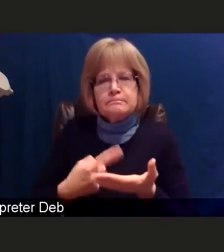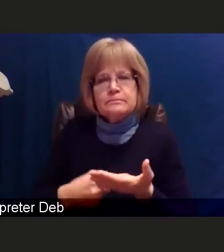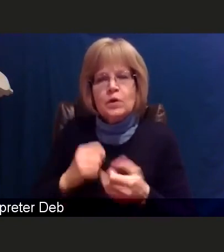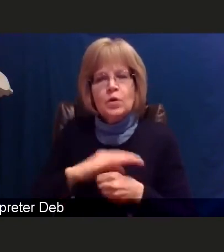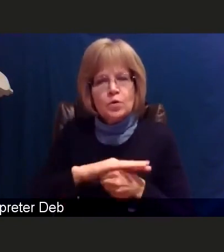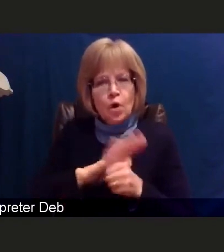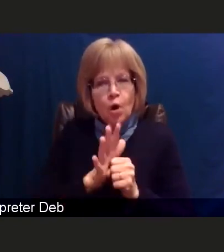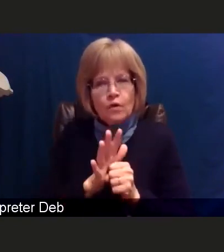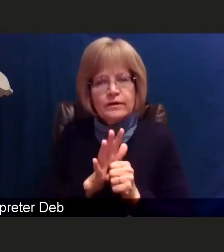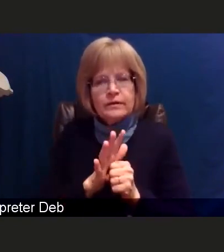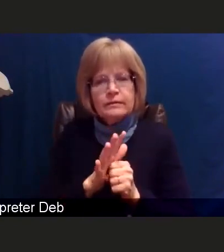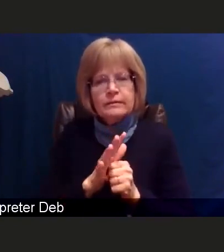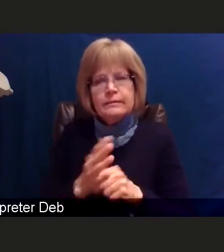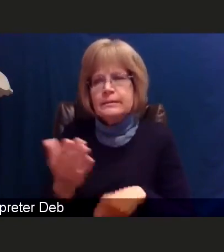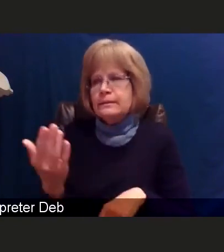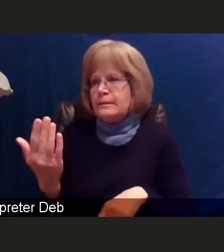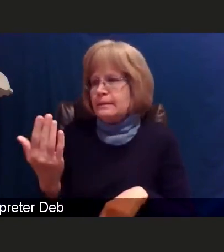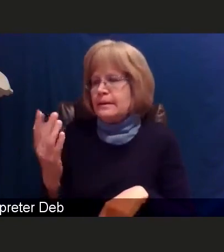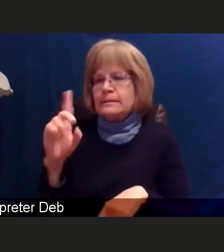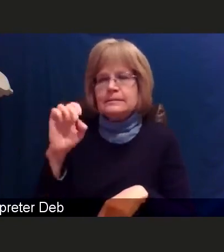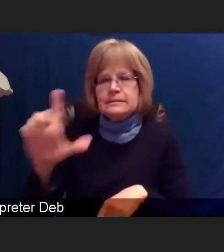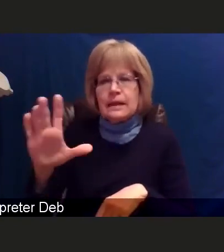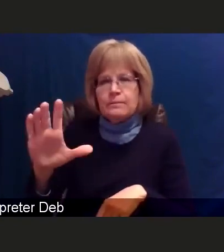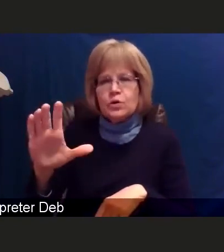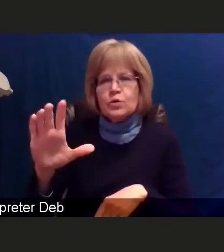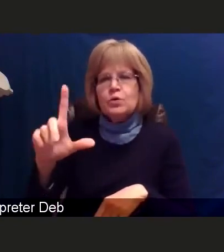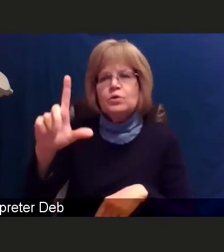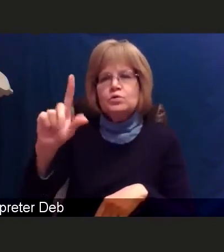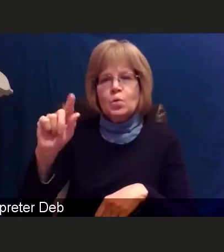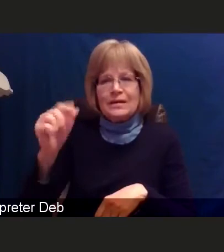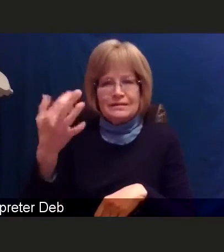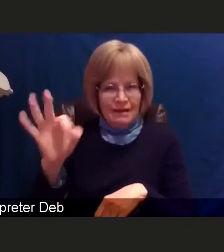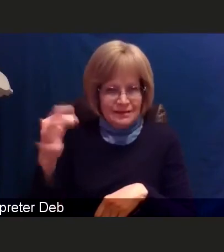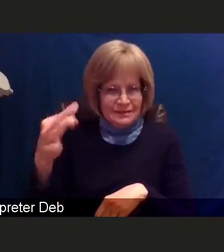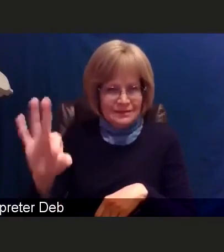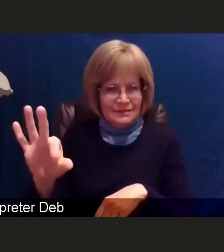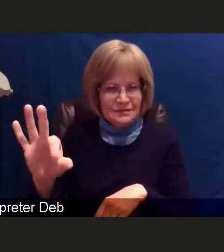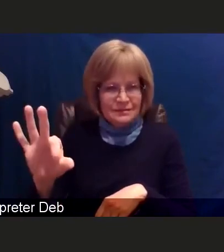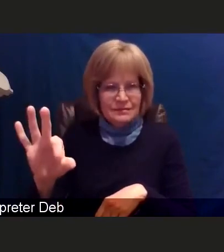back in December of 2019. And I know that feels very long ago